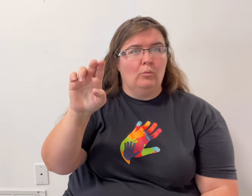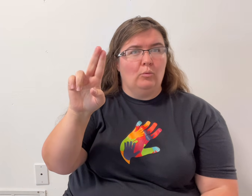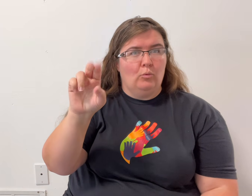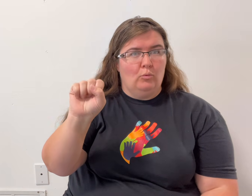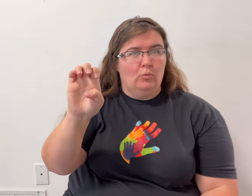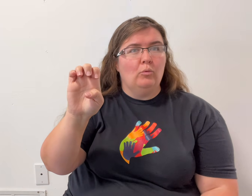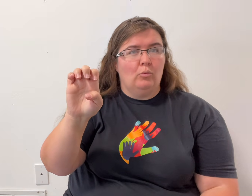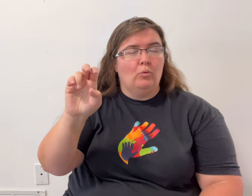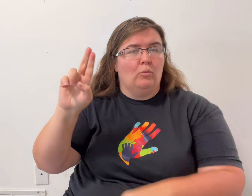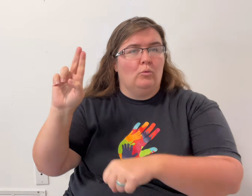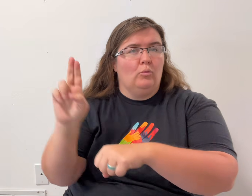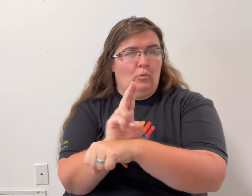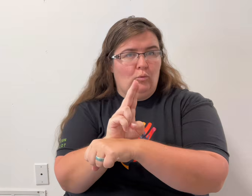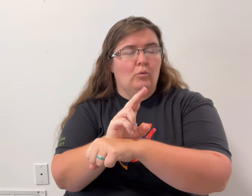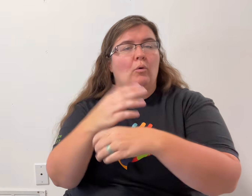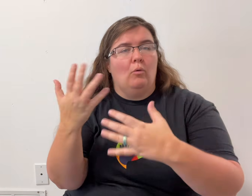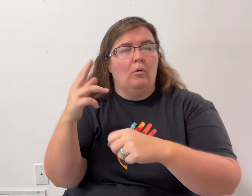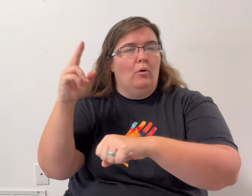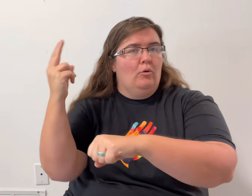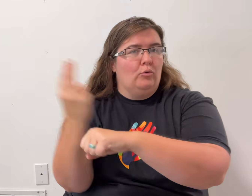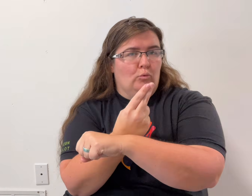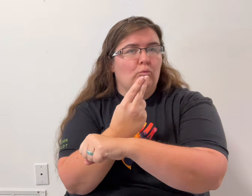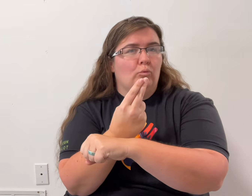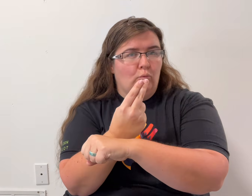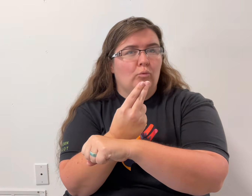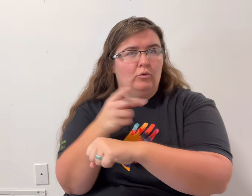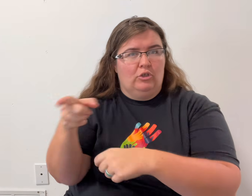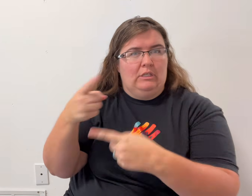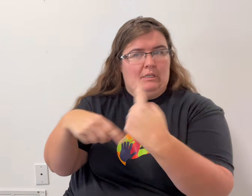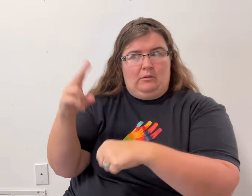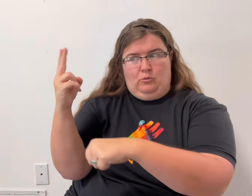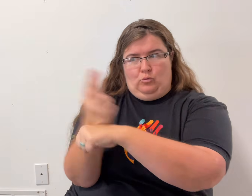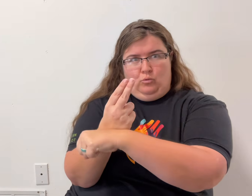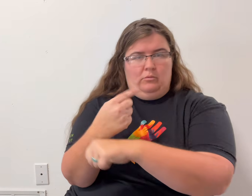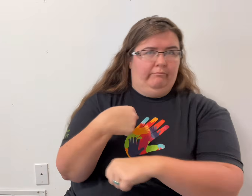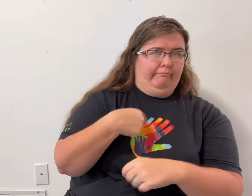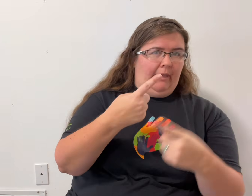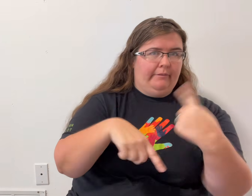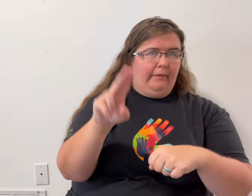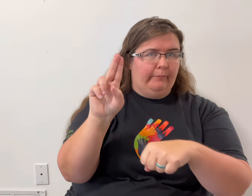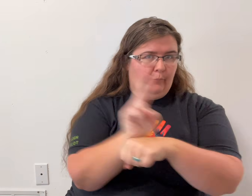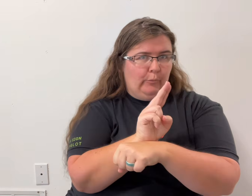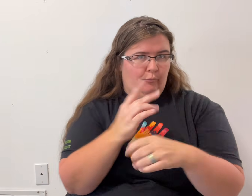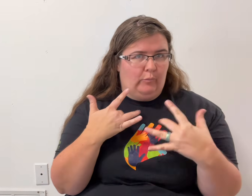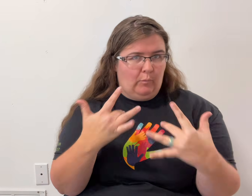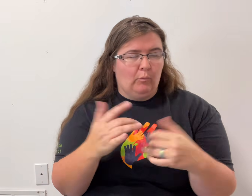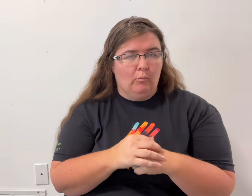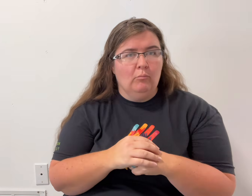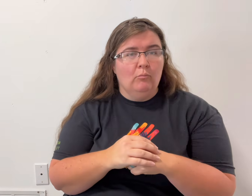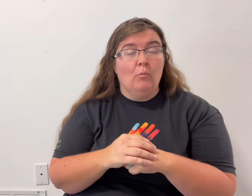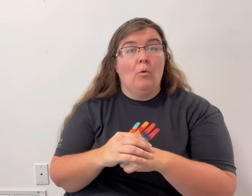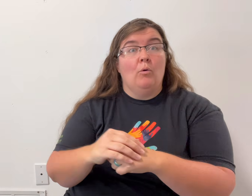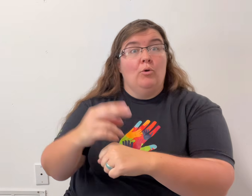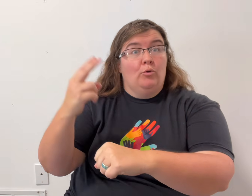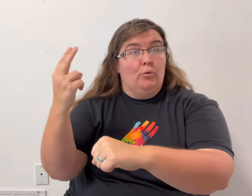USE or you can sign it with a backward U. She signs it with a backwards U, I sign it with a forward U typically.